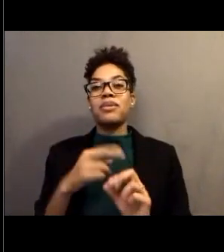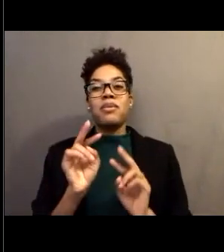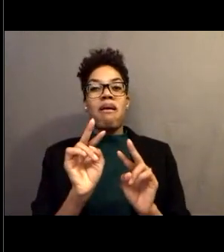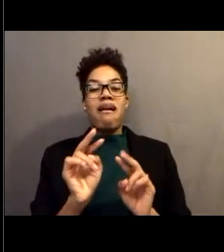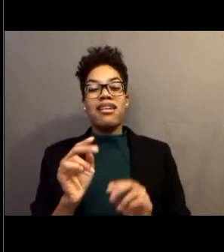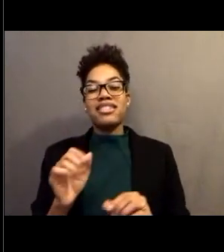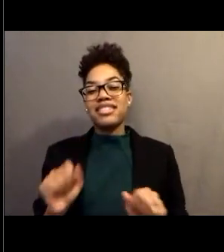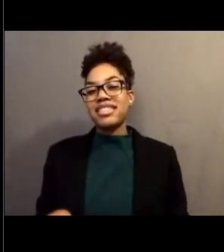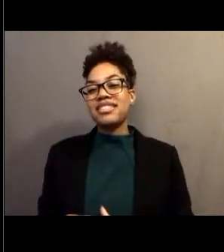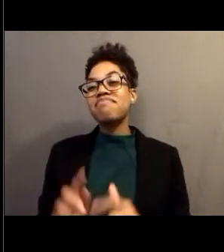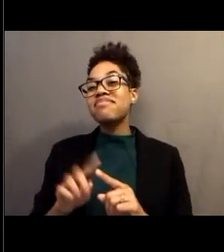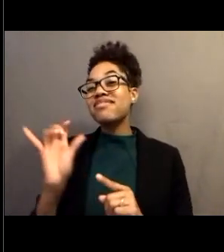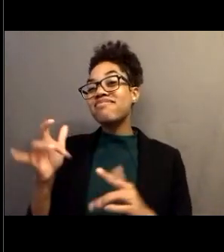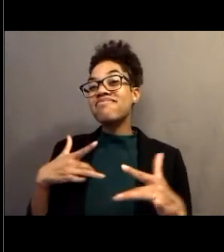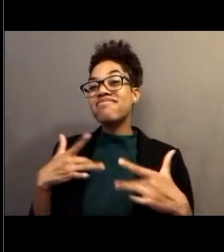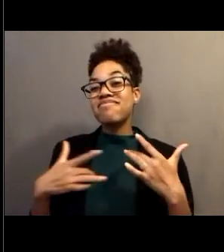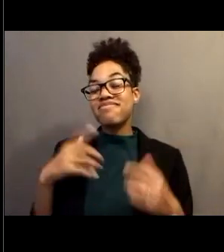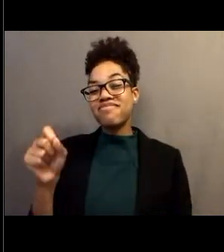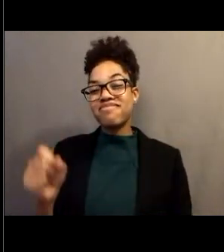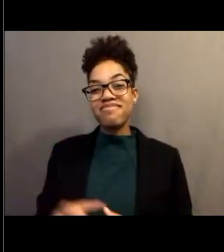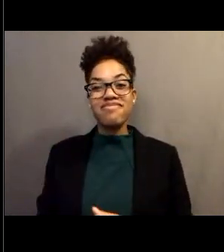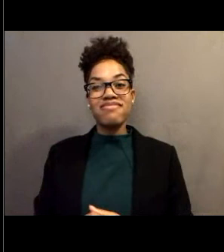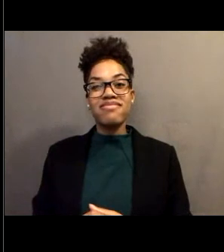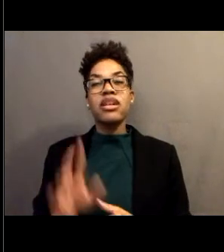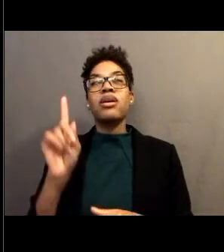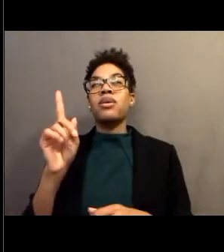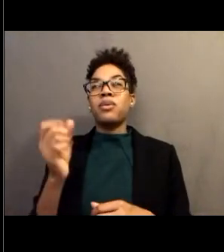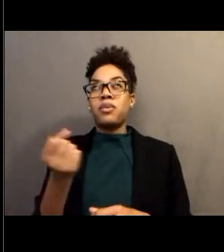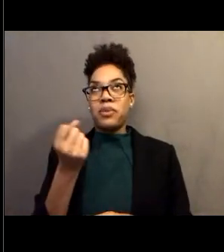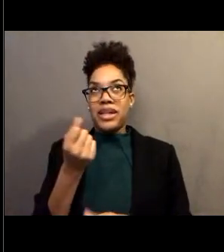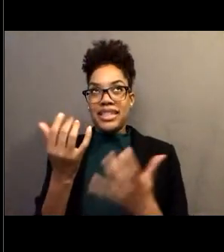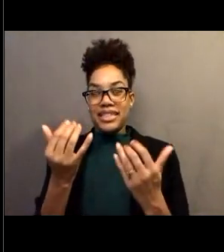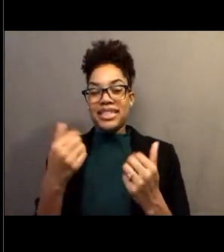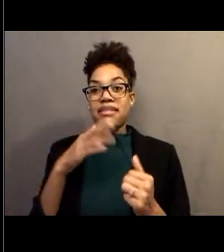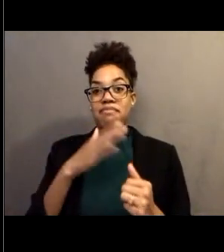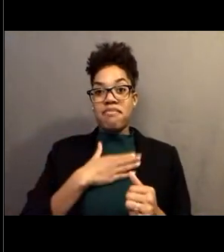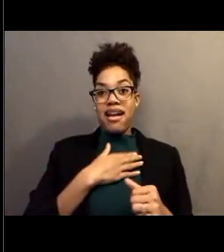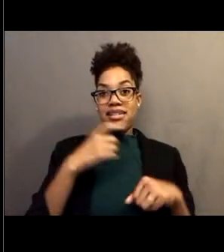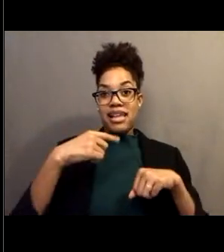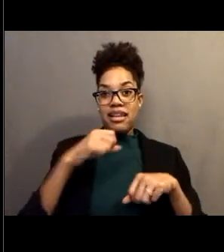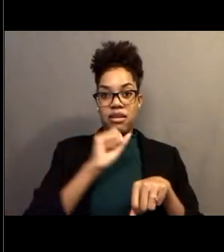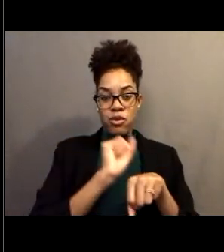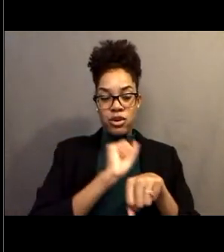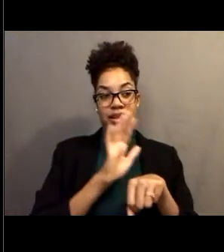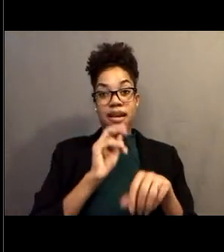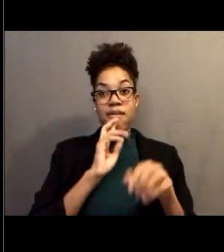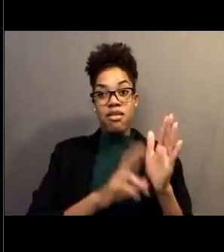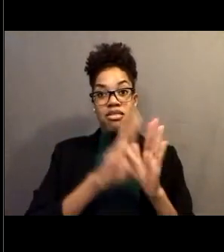But yeah, that's exciting. And oh, I should back up. That's the satellite I'm working on it since September of 2022.